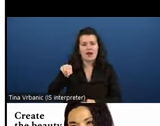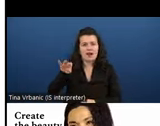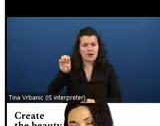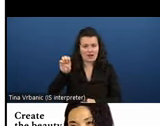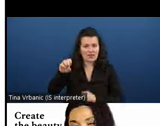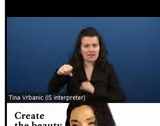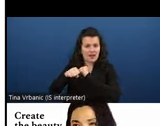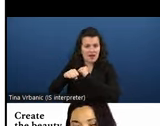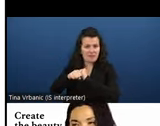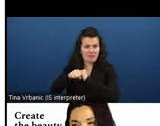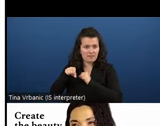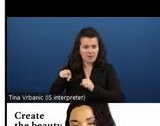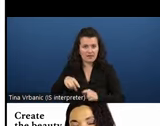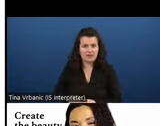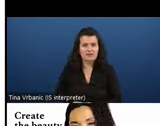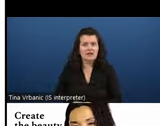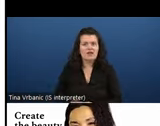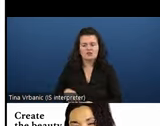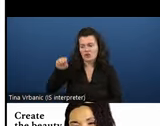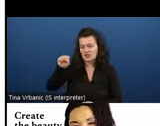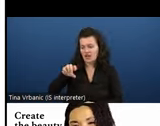with FedEx here in South Africa. 15:21:13 So that's the South African depression